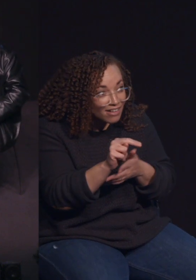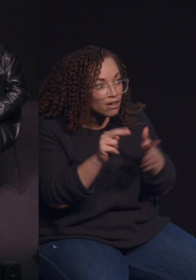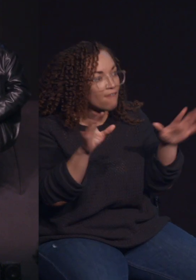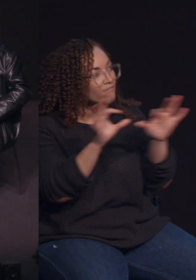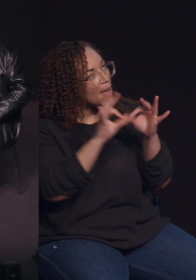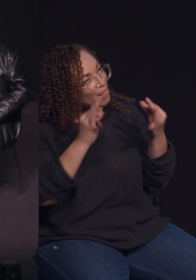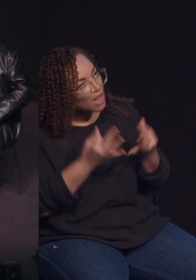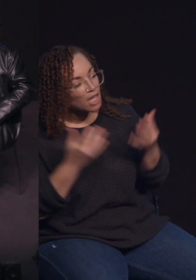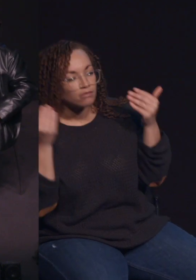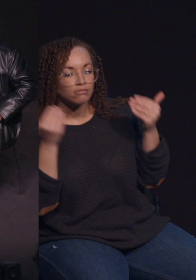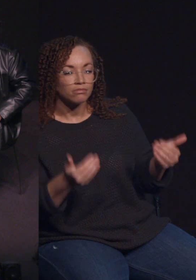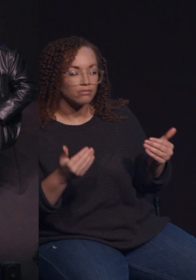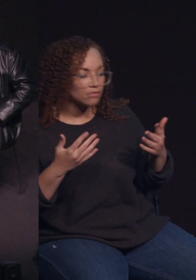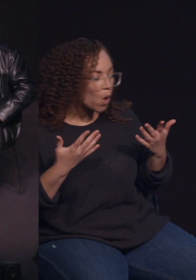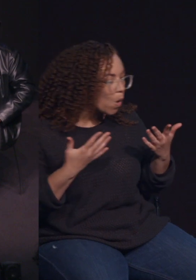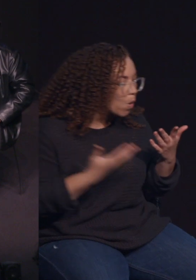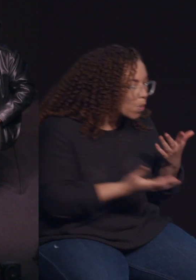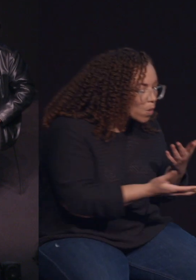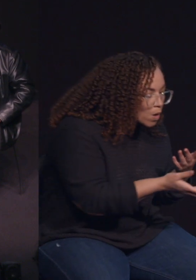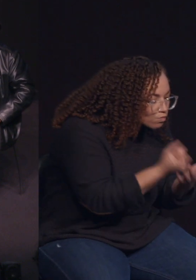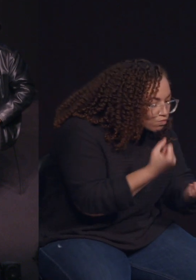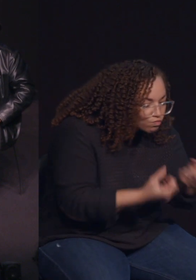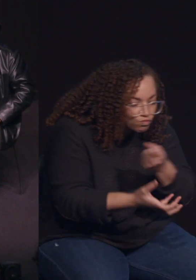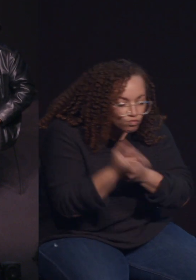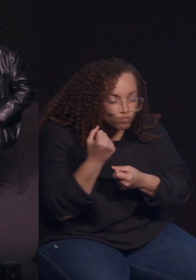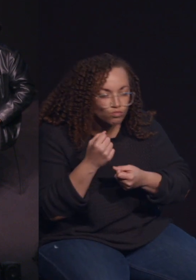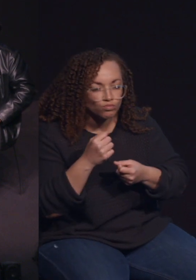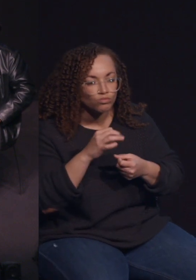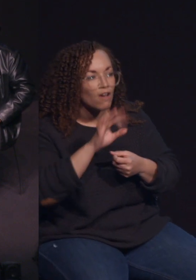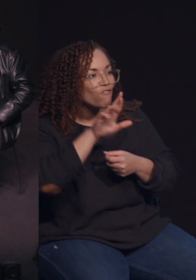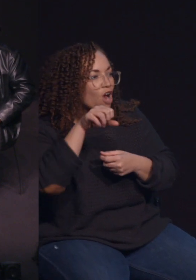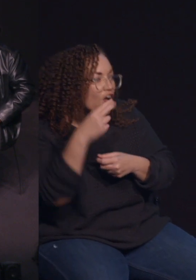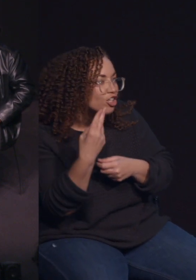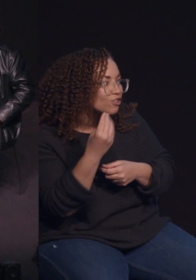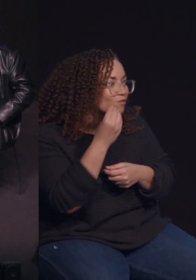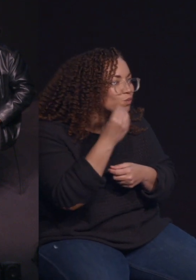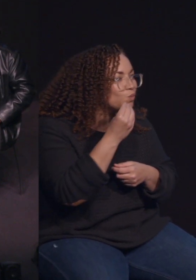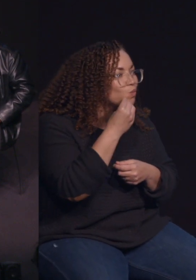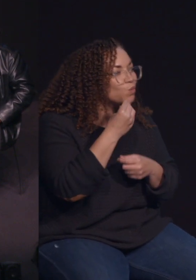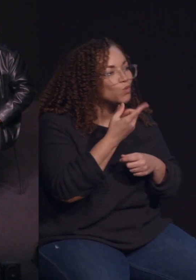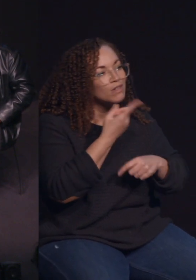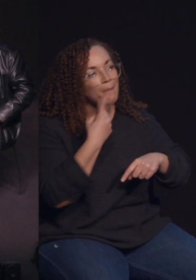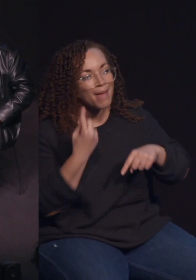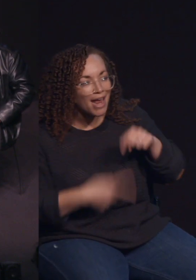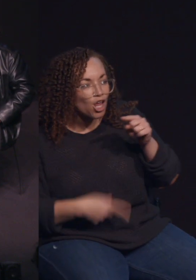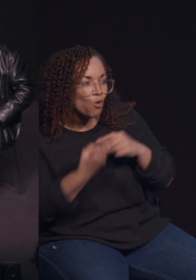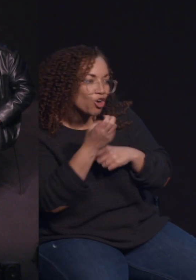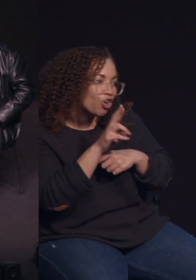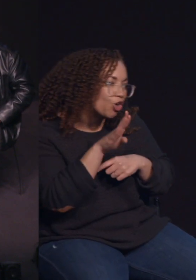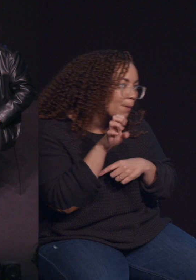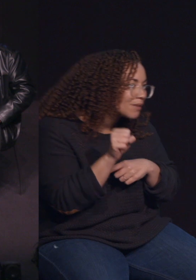even just, you know, tomatoes and fresh herbs? Do any of you all have, like, the practice of preserving